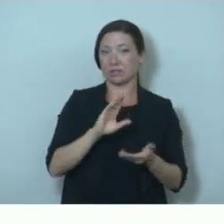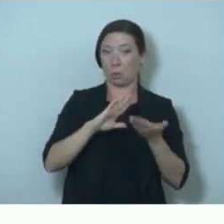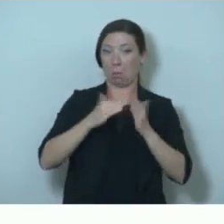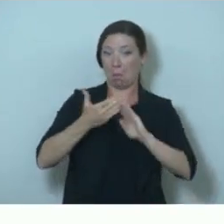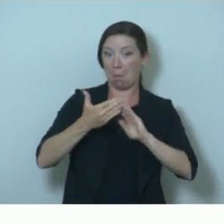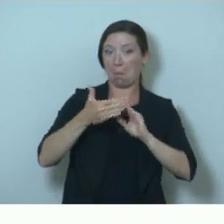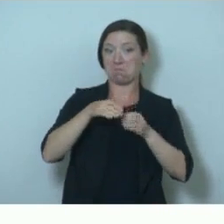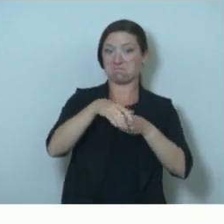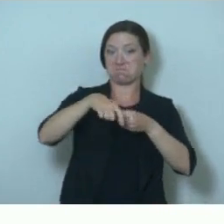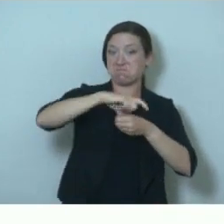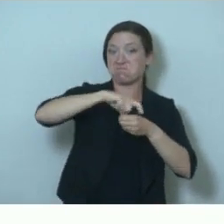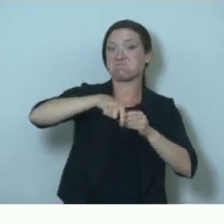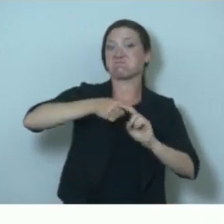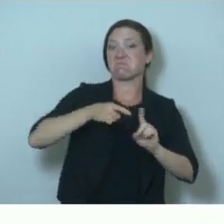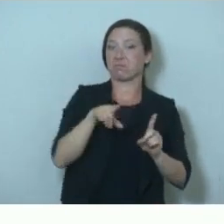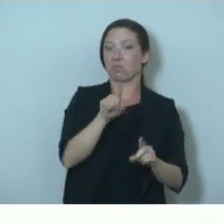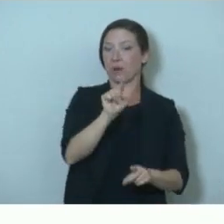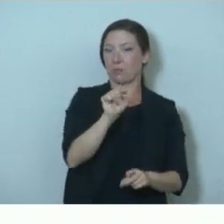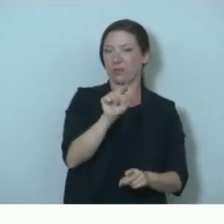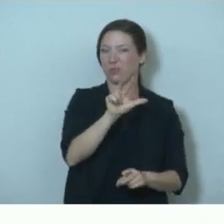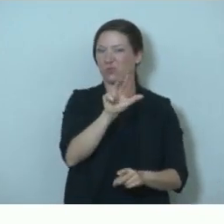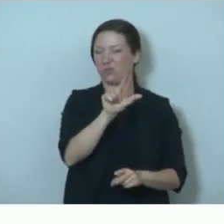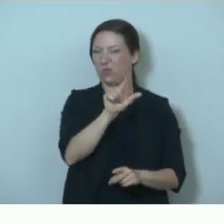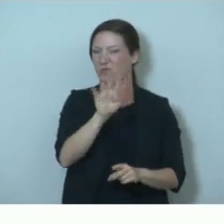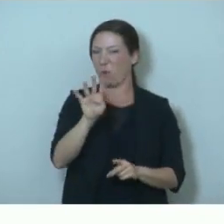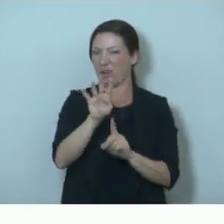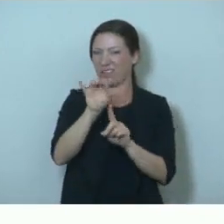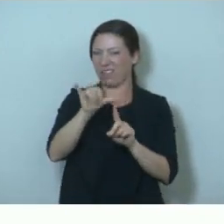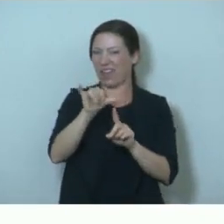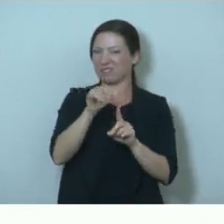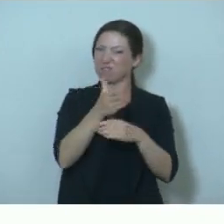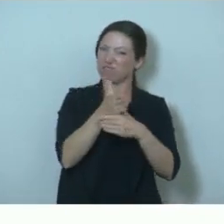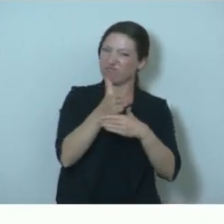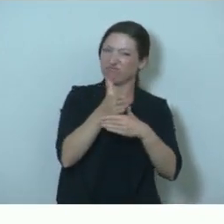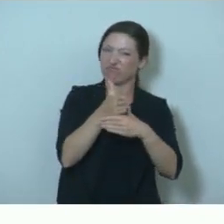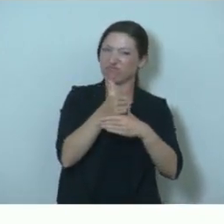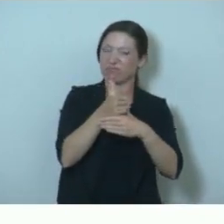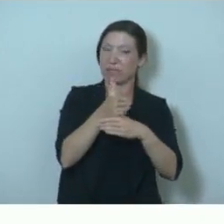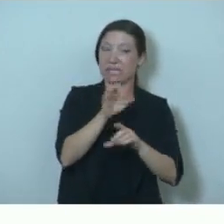BUT METRO REGION NOW IS 1.24 AND THE SAME AS THE AVERAGE FOR THE STATE.